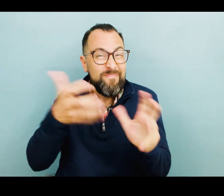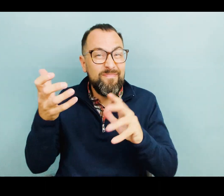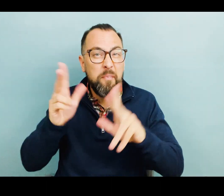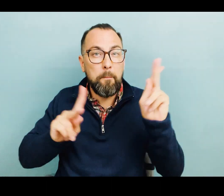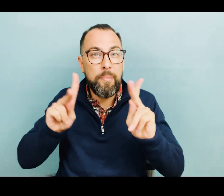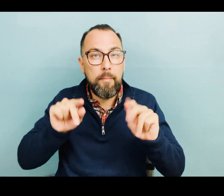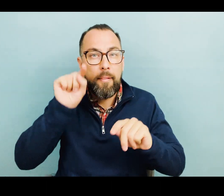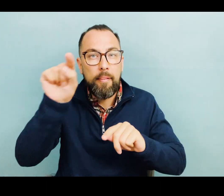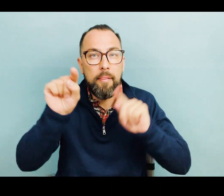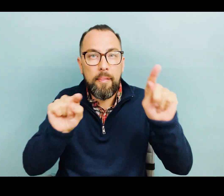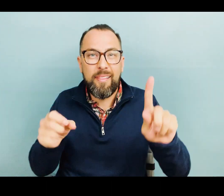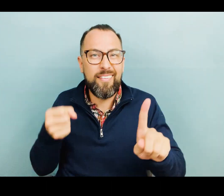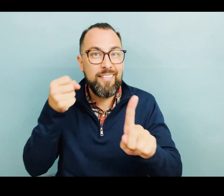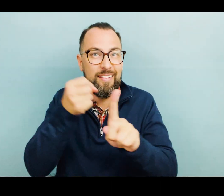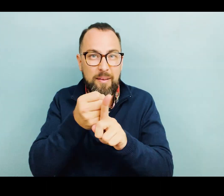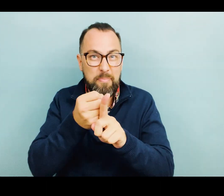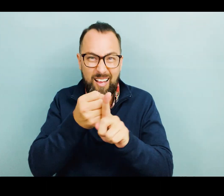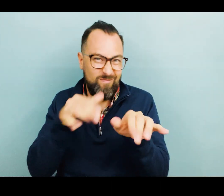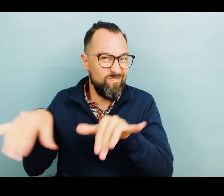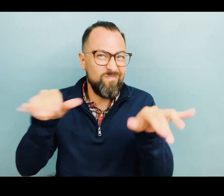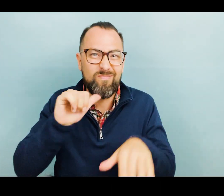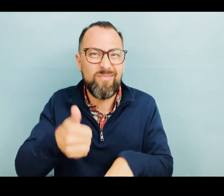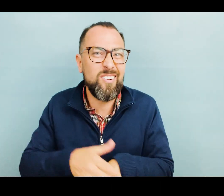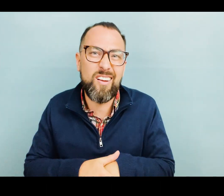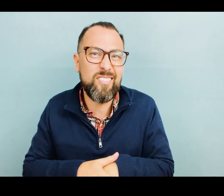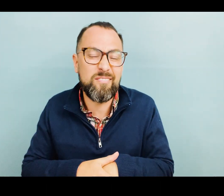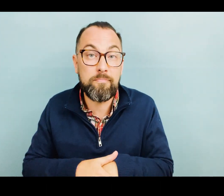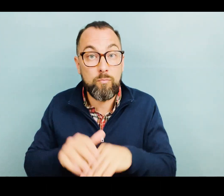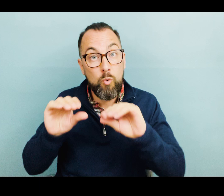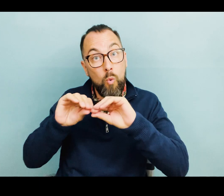To be honest, the pandemic has affected everyone differently.